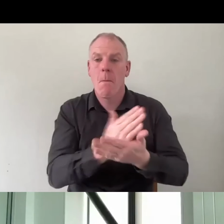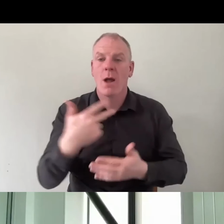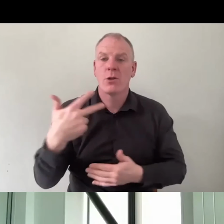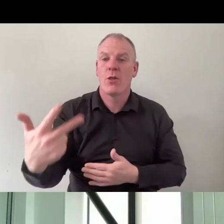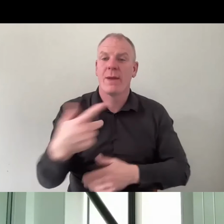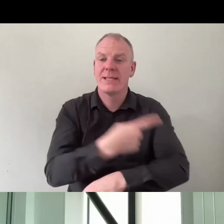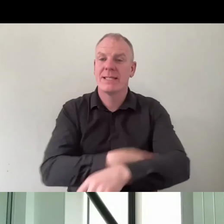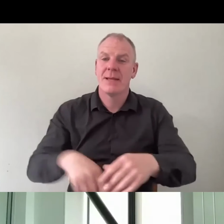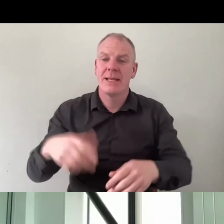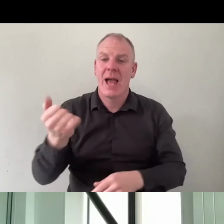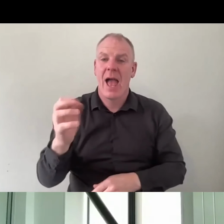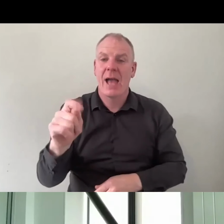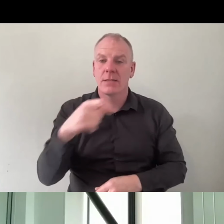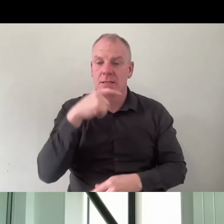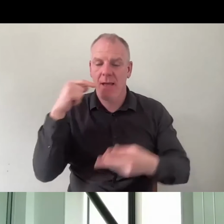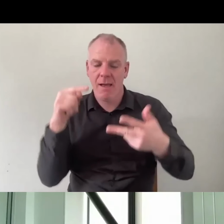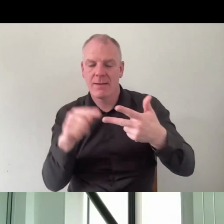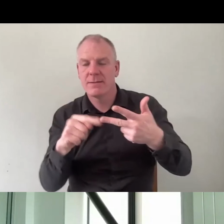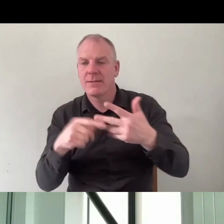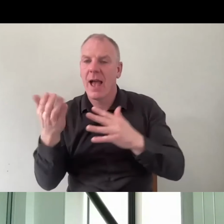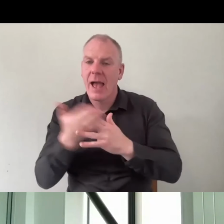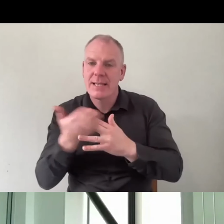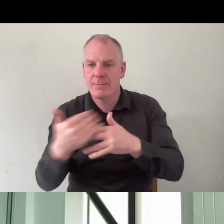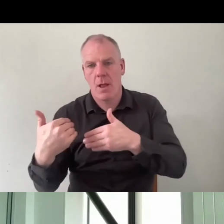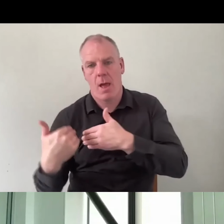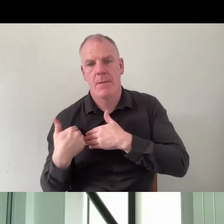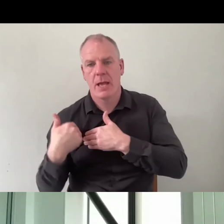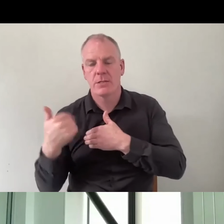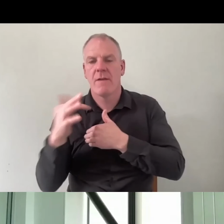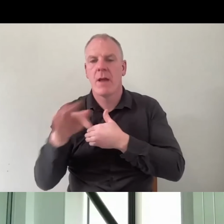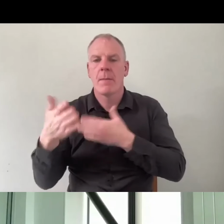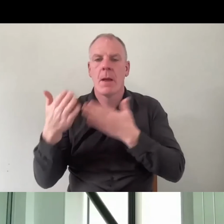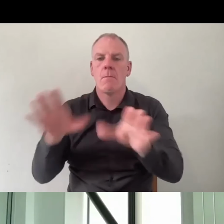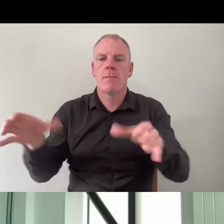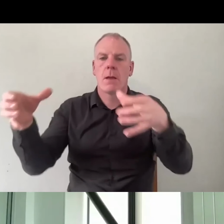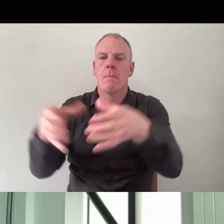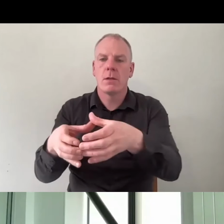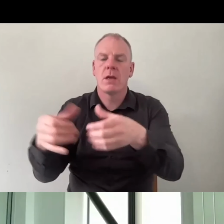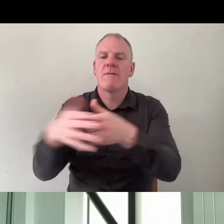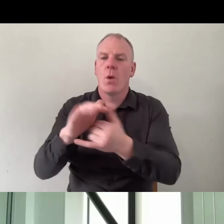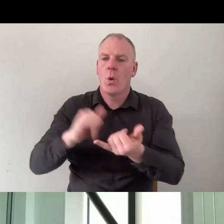which sets out the accessibility obligation of public bodies towards persons with disabilities.